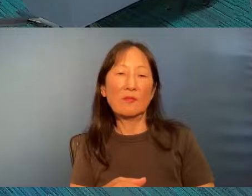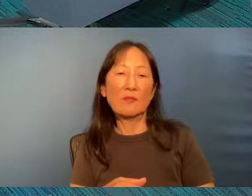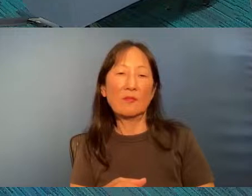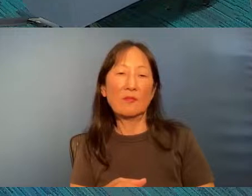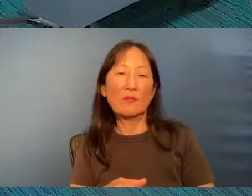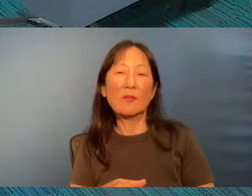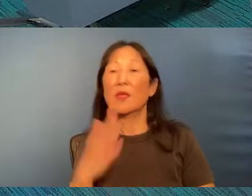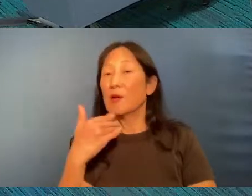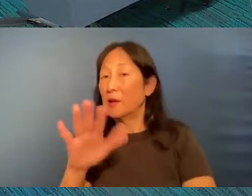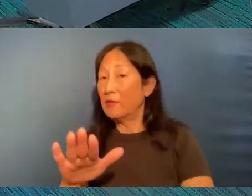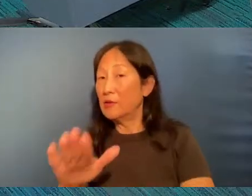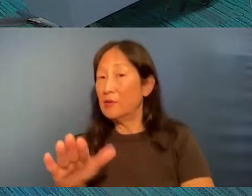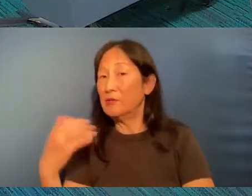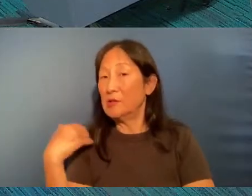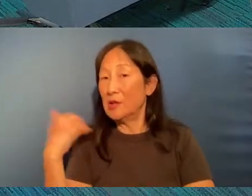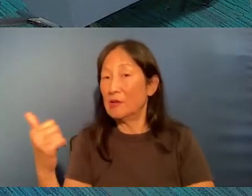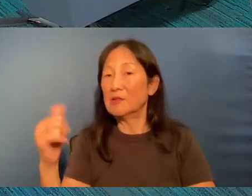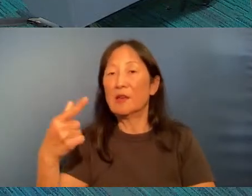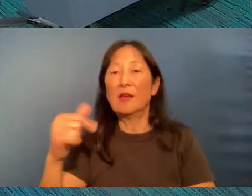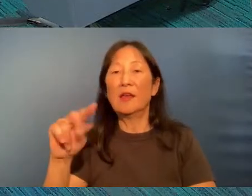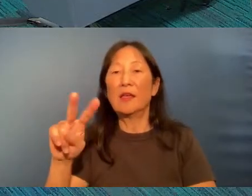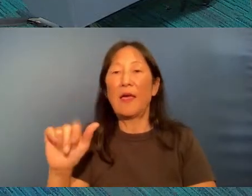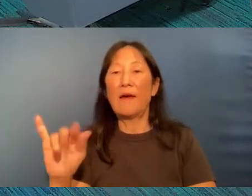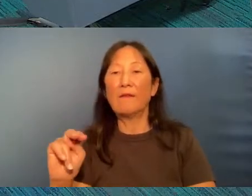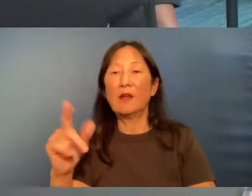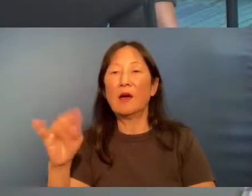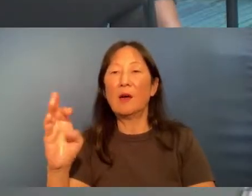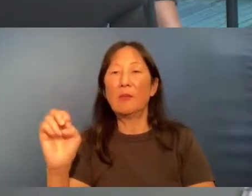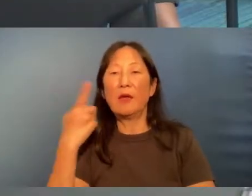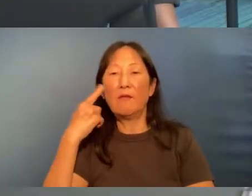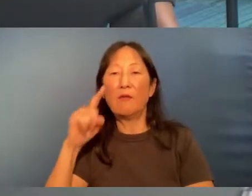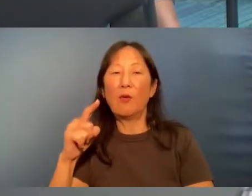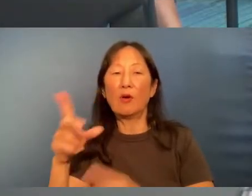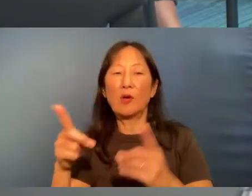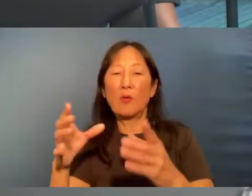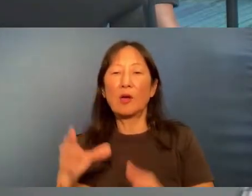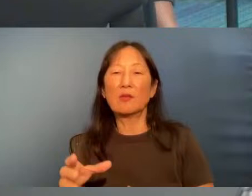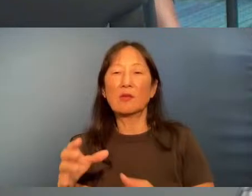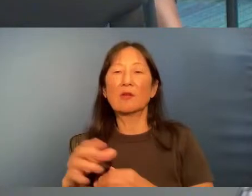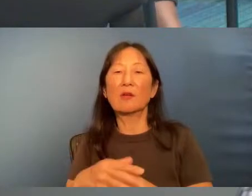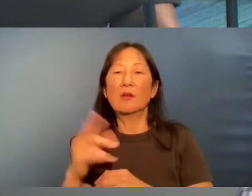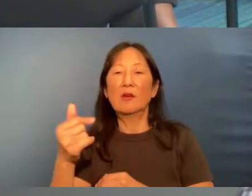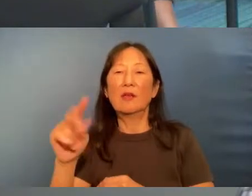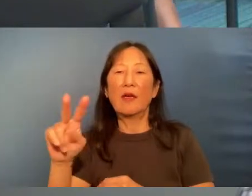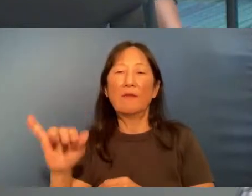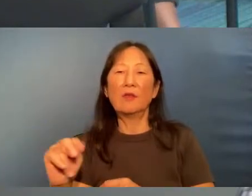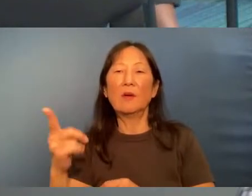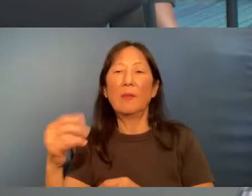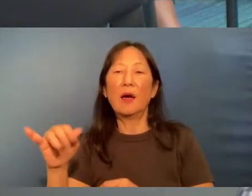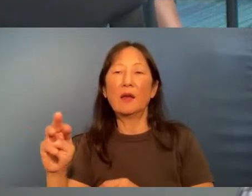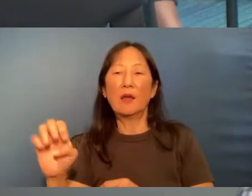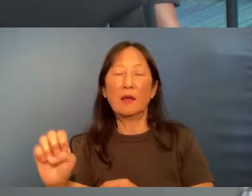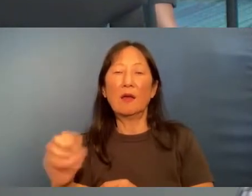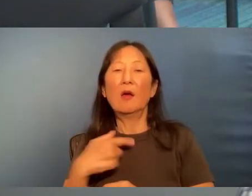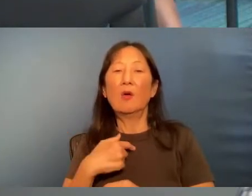Good afternoon Chairs. Gavin Abe on behalf of Director Ryan Yaman. Again, we appreciate the intent of the measure. We defer to the Department